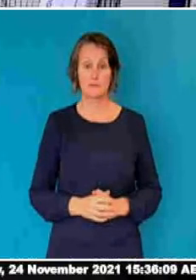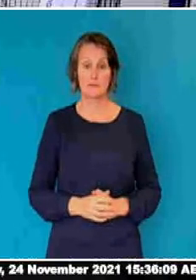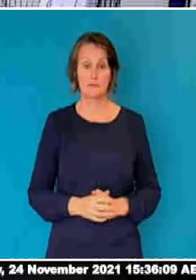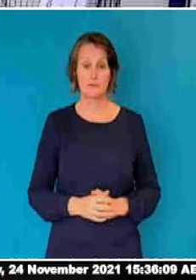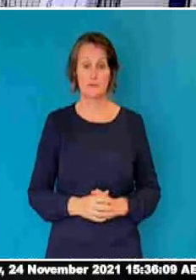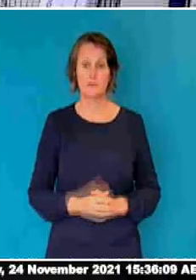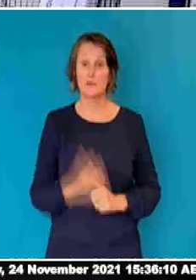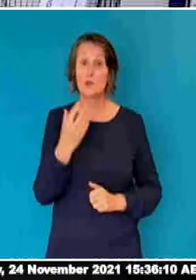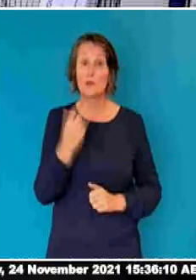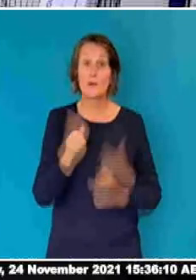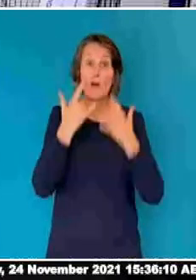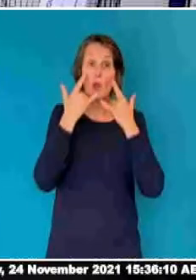Is there an appearance for Lendlease?